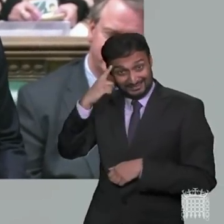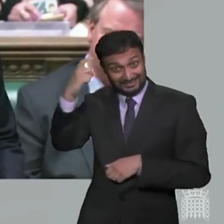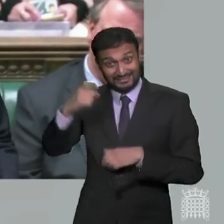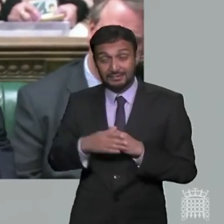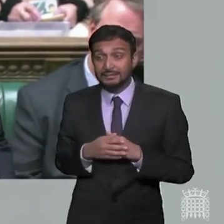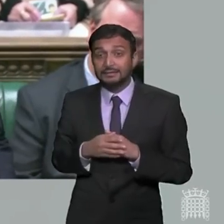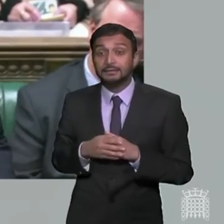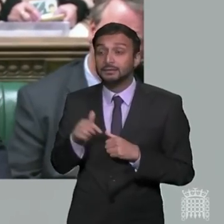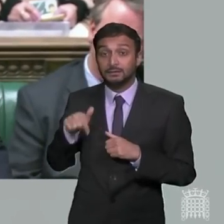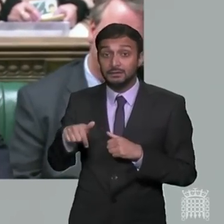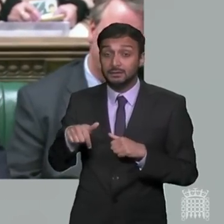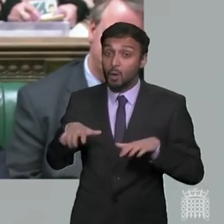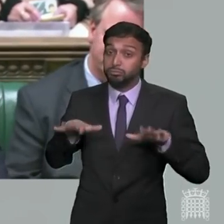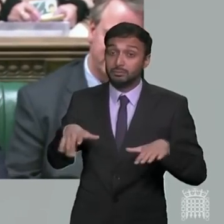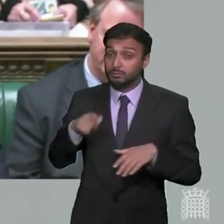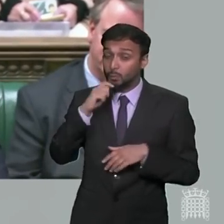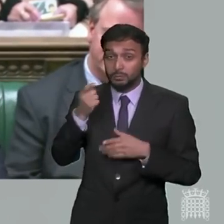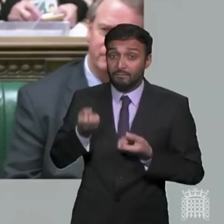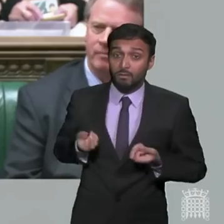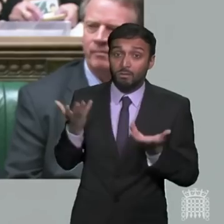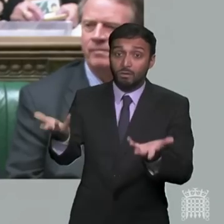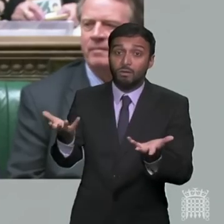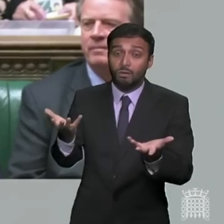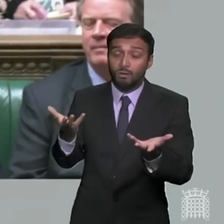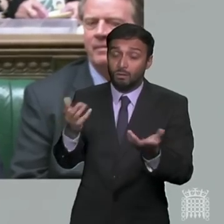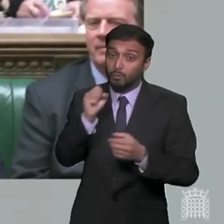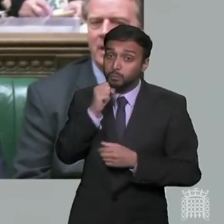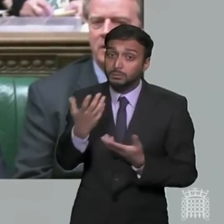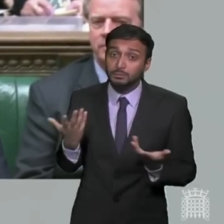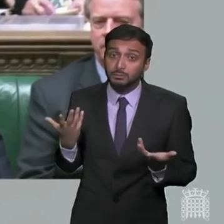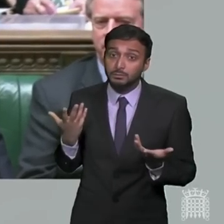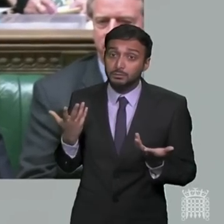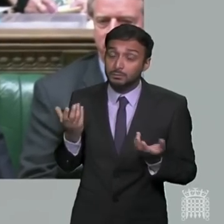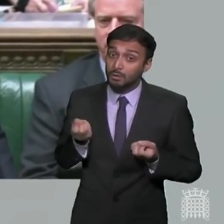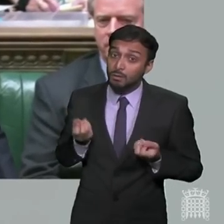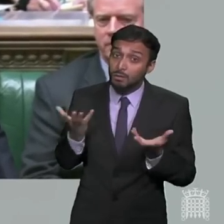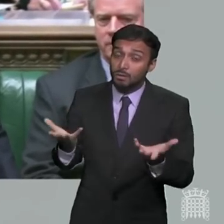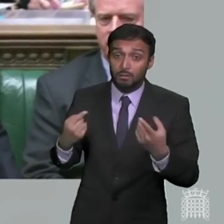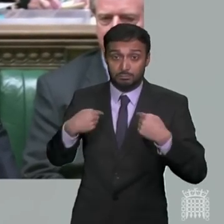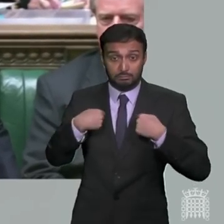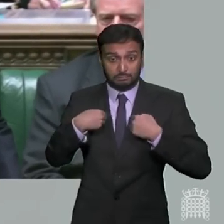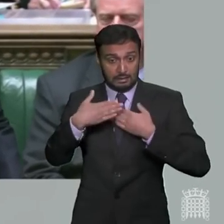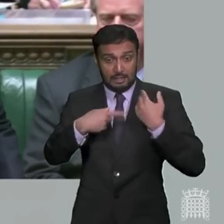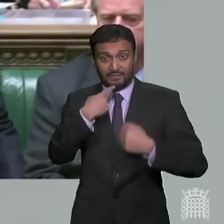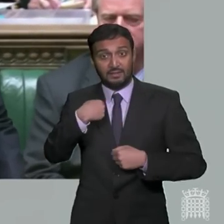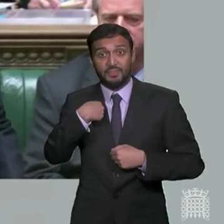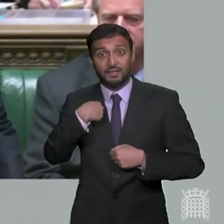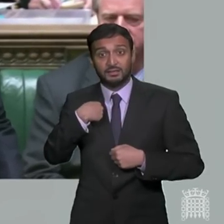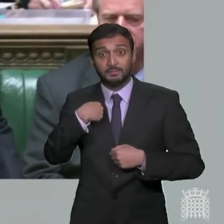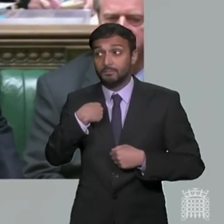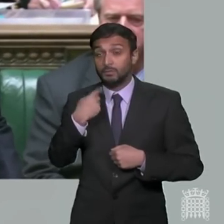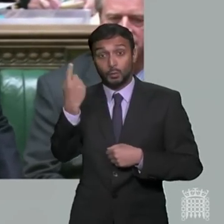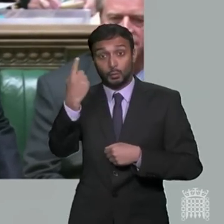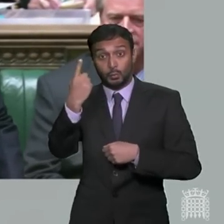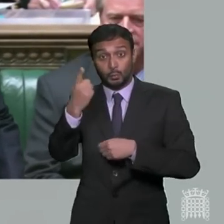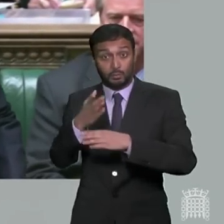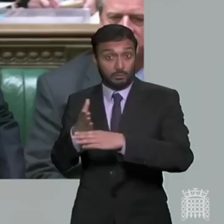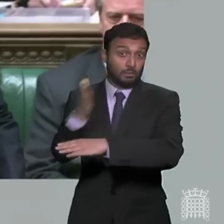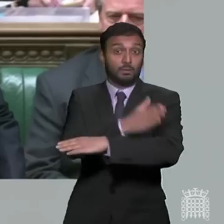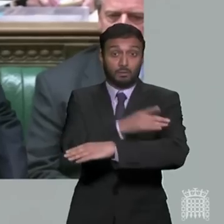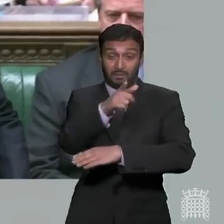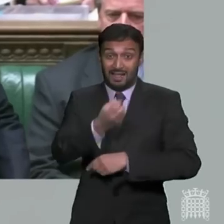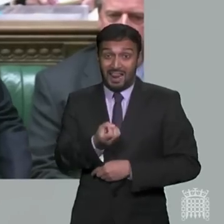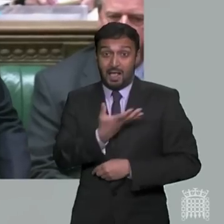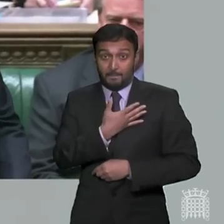“costing Britain money”—not my words, but the words of a former Labour shadow Chancellor.